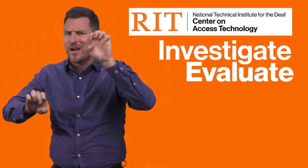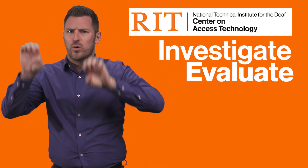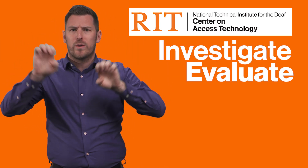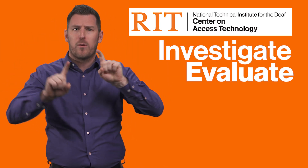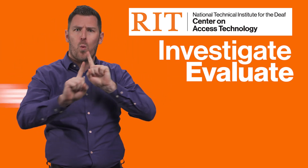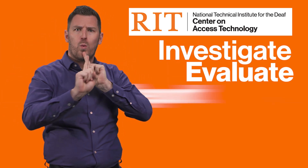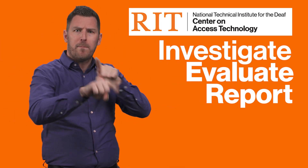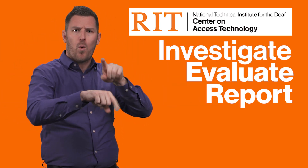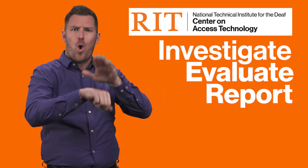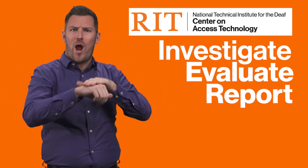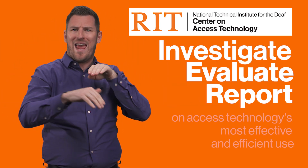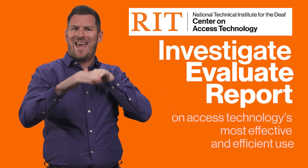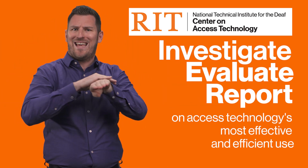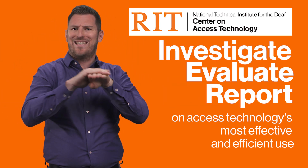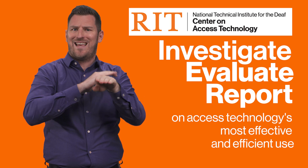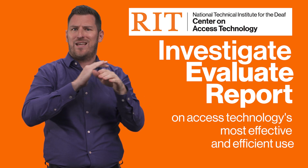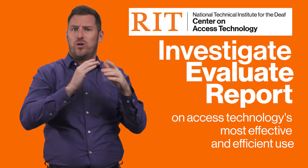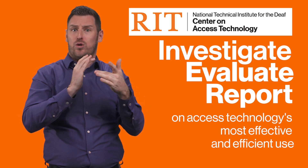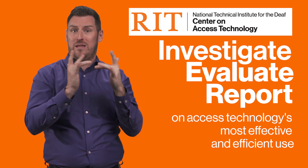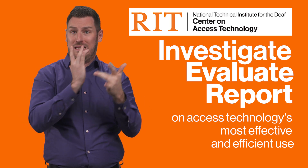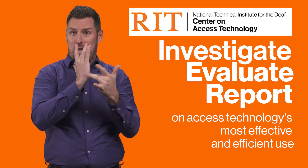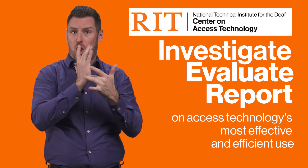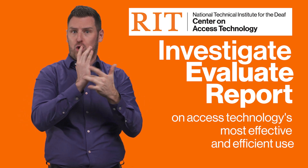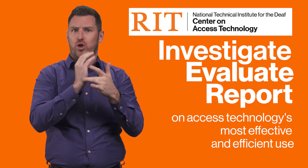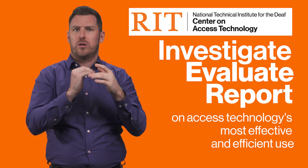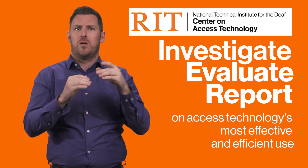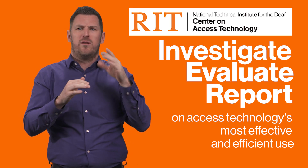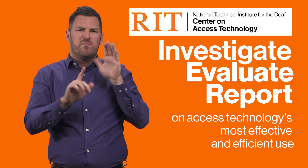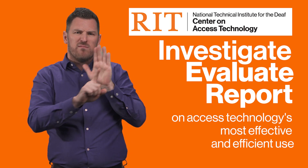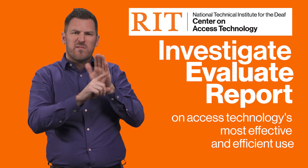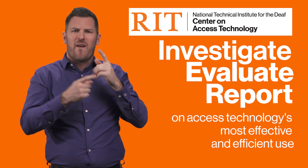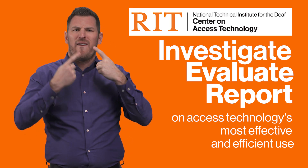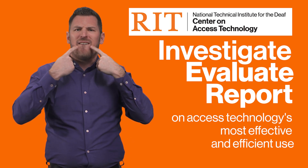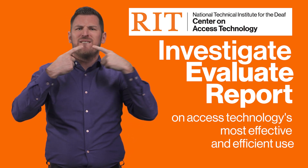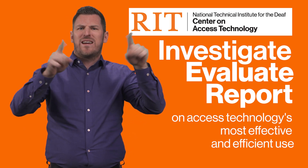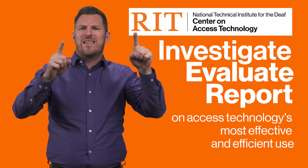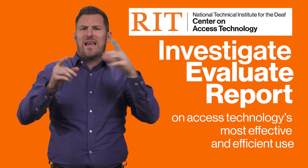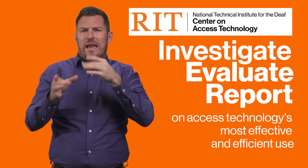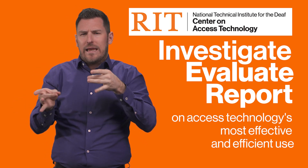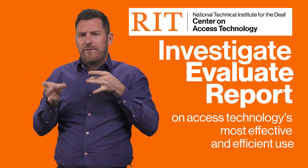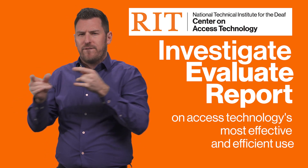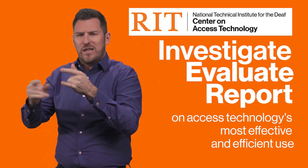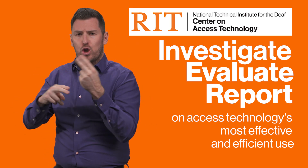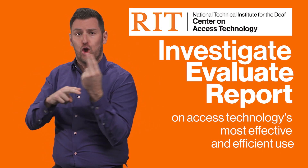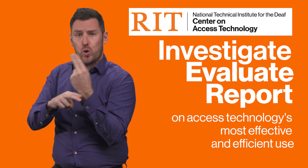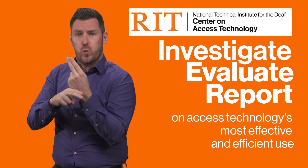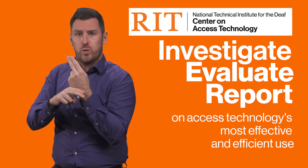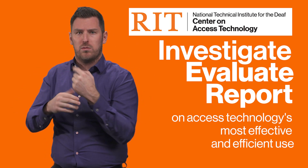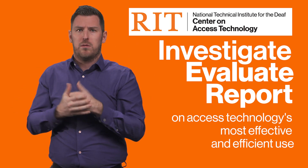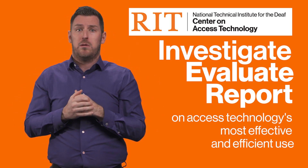evaluate and report on access technology's most effective and efficient use.